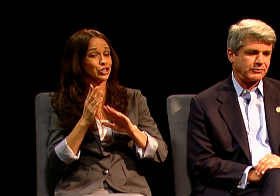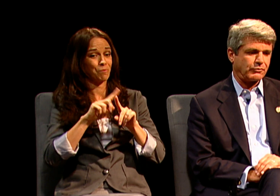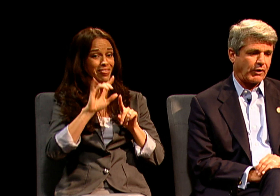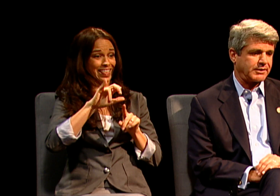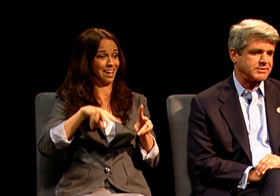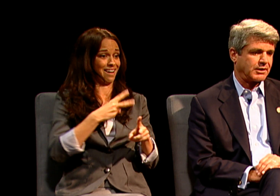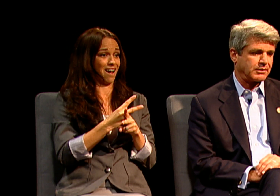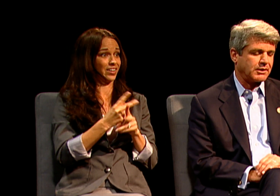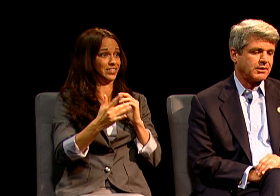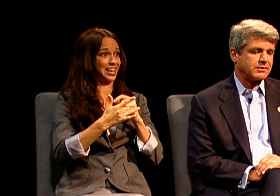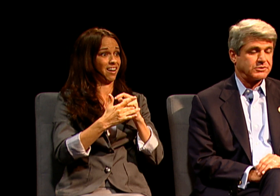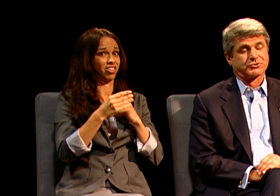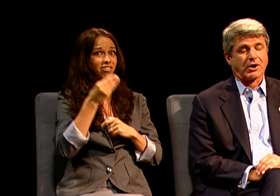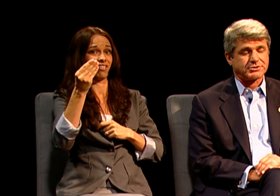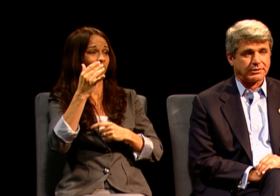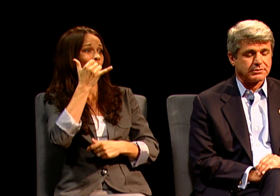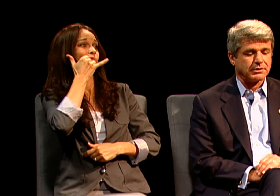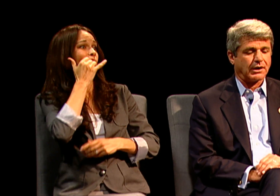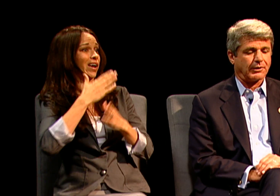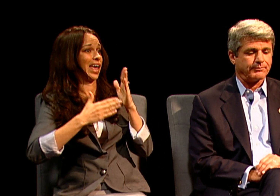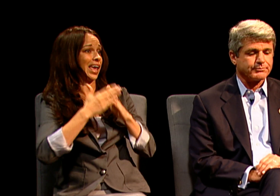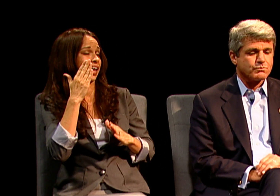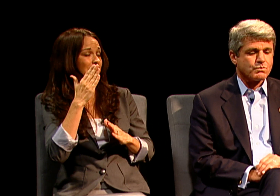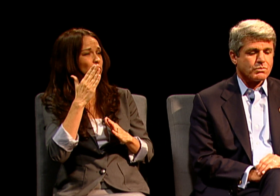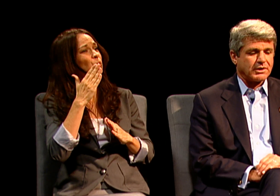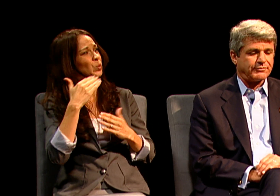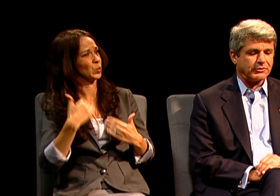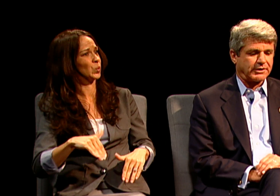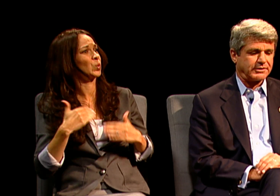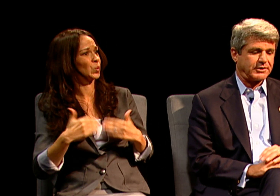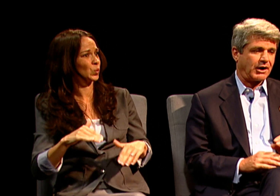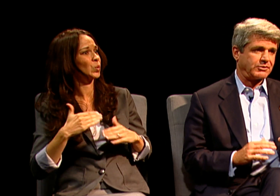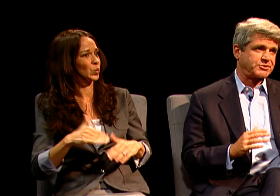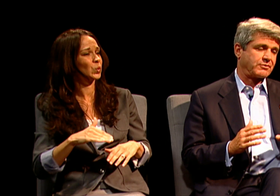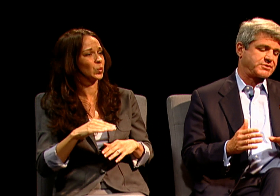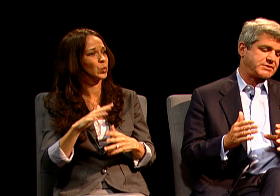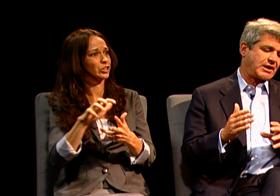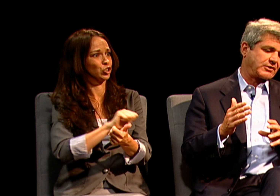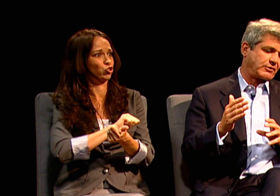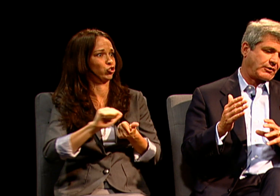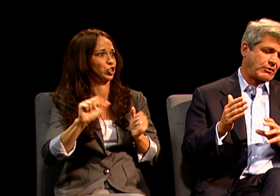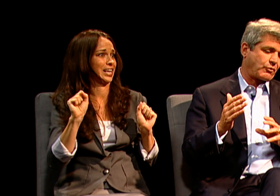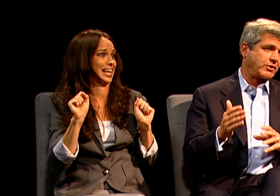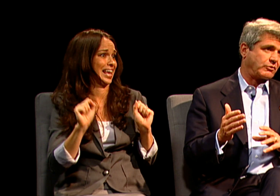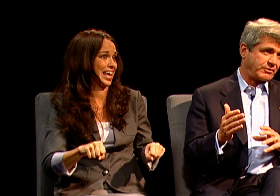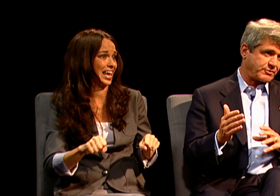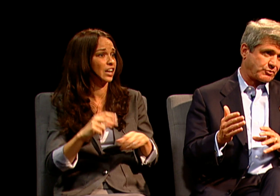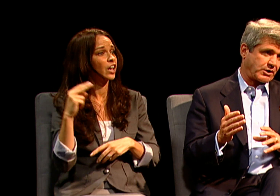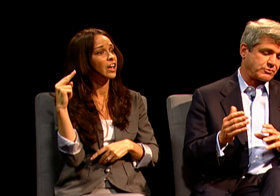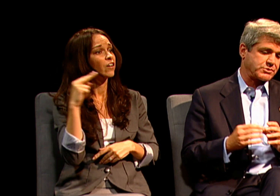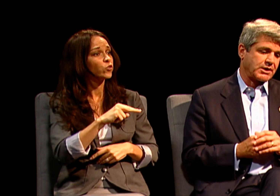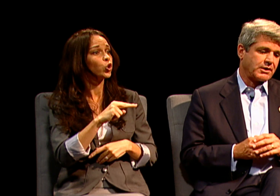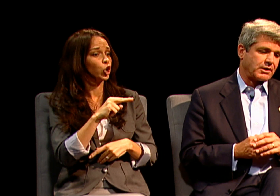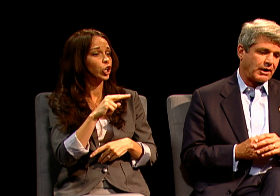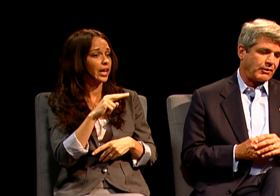COULD DO GREAT DESTRUCTION. IF YOU LOOK THE [UNCLEAR] SERVICE ATTACKS ON OUR CRITICAL INFRASTRUCTURES,